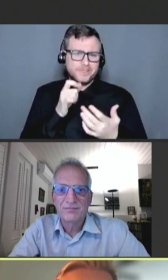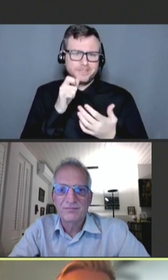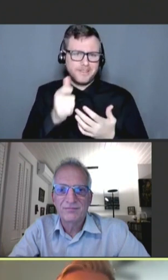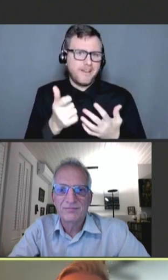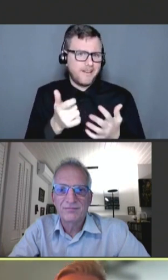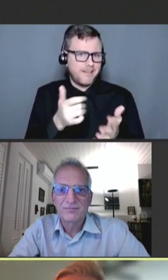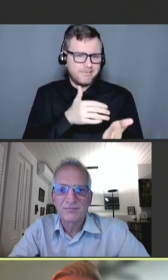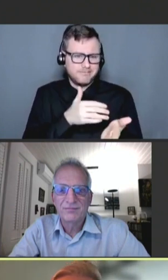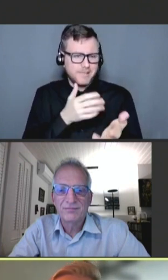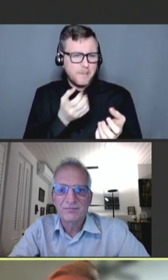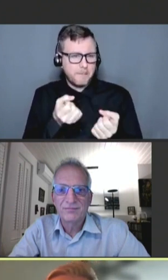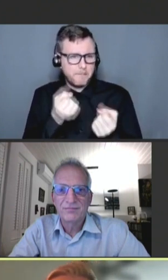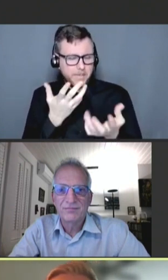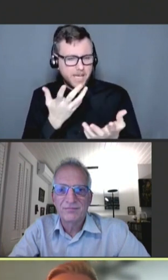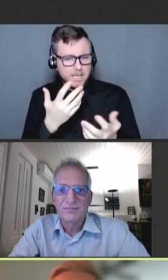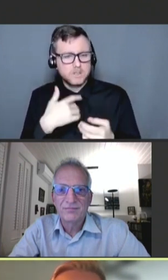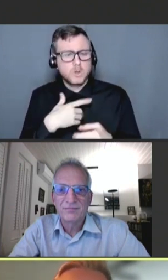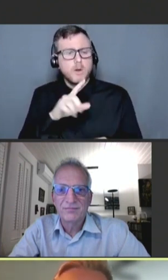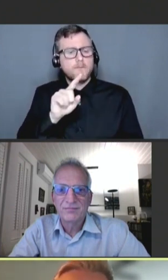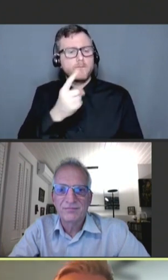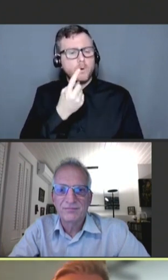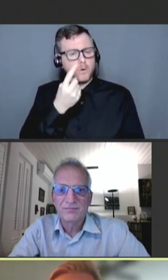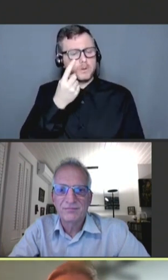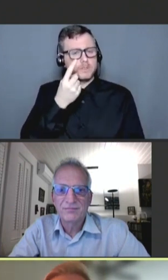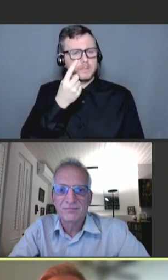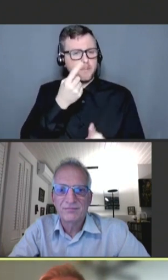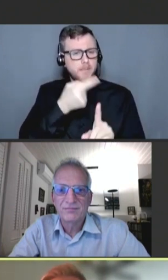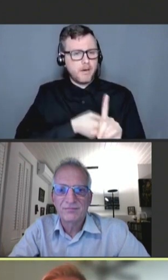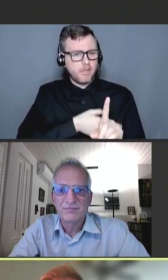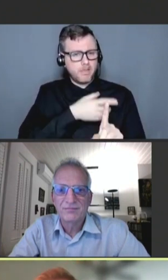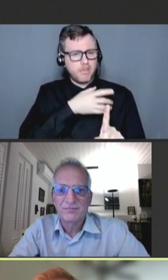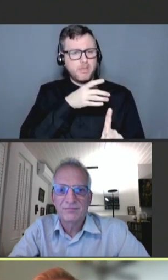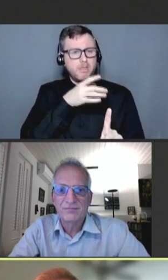people infected within the first month after being vaccinated. There's very little data on a few